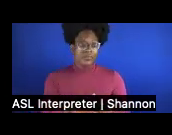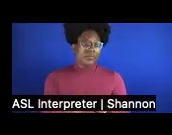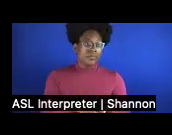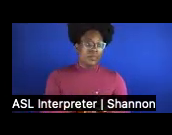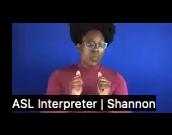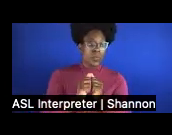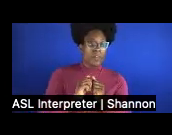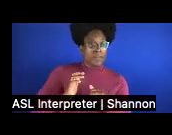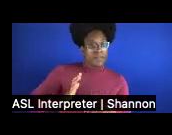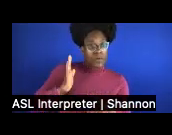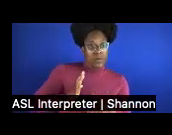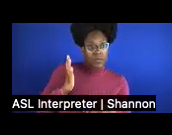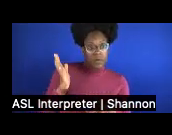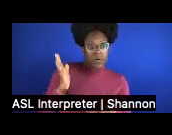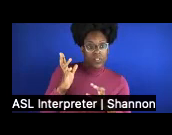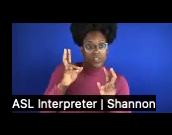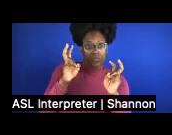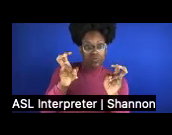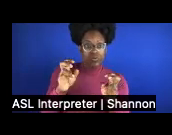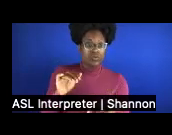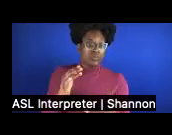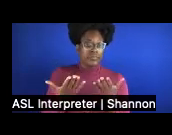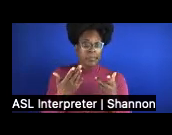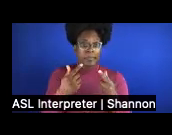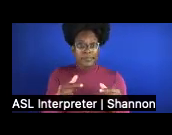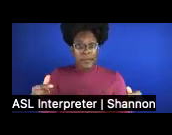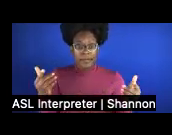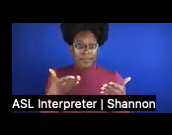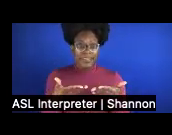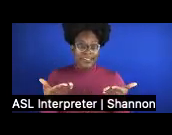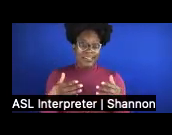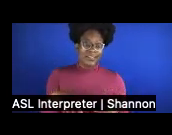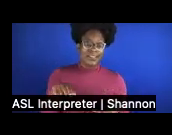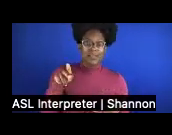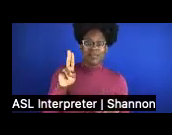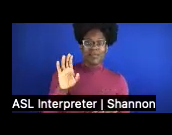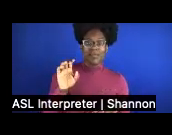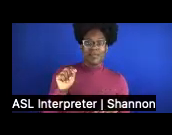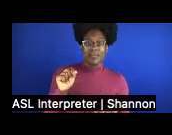like punctuation, and grammatical rules, seek help with outlining, organization,